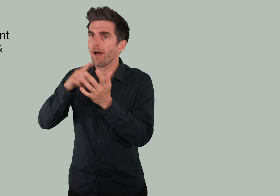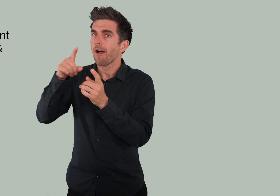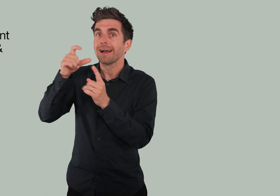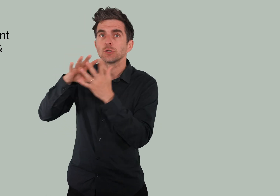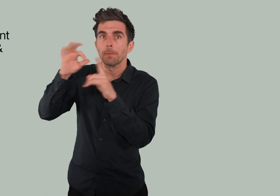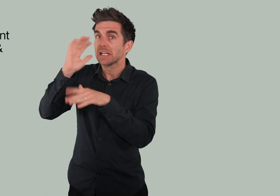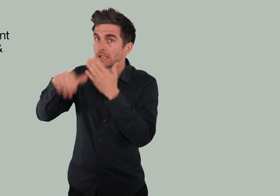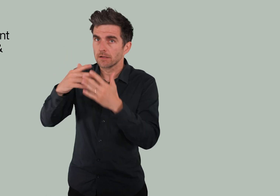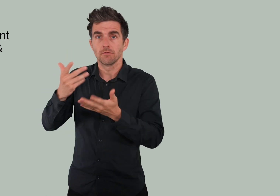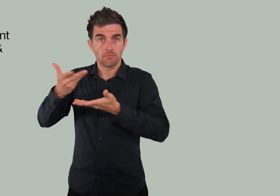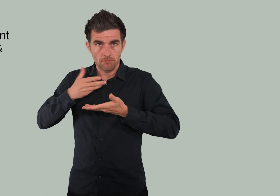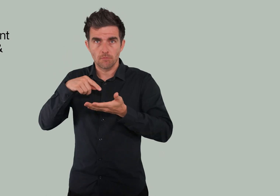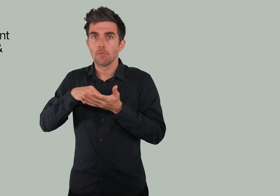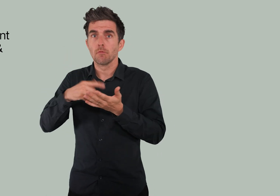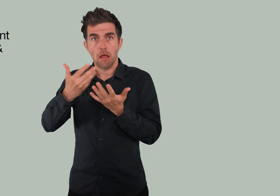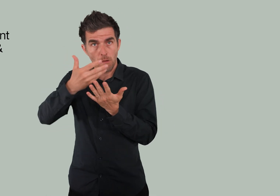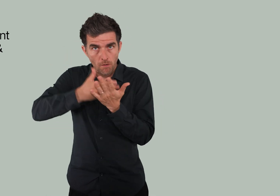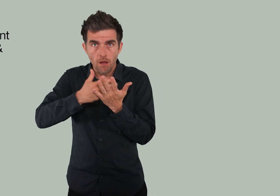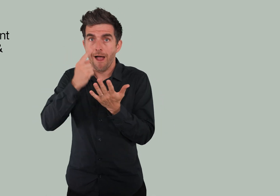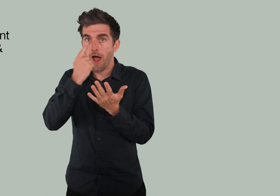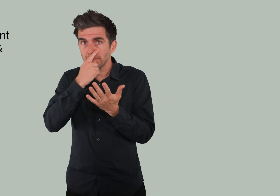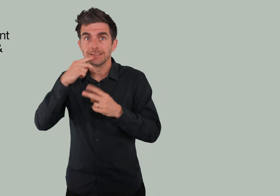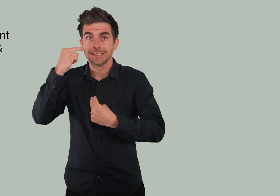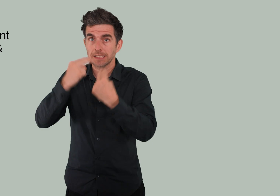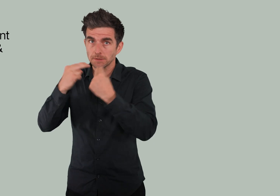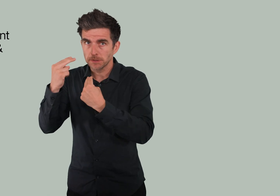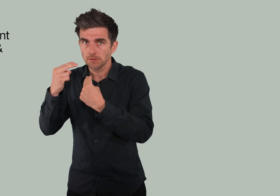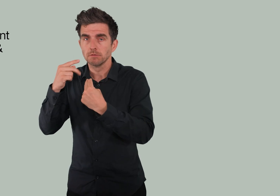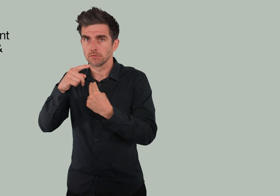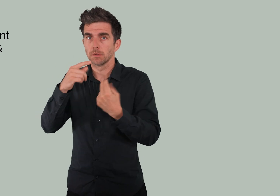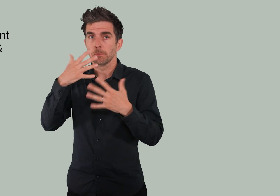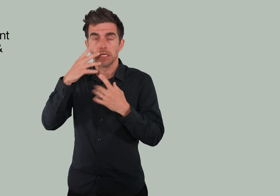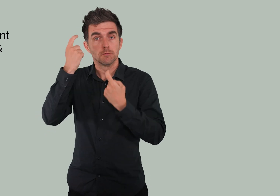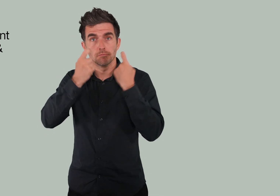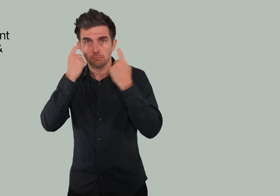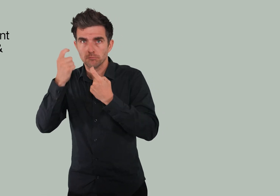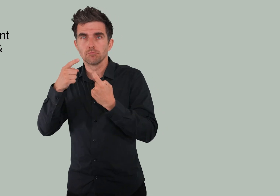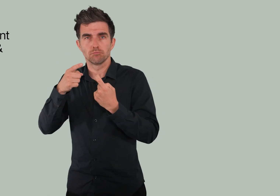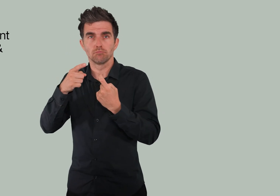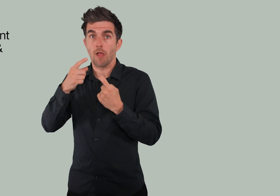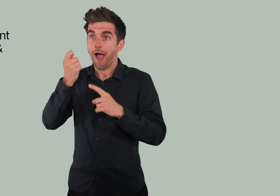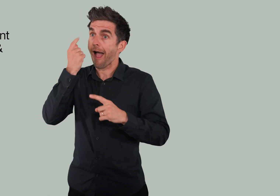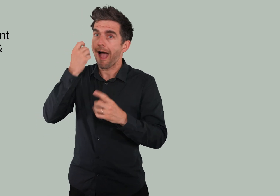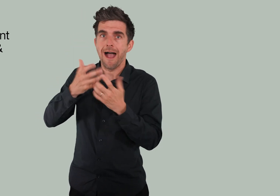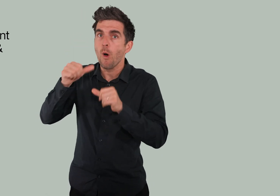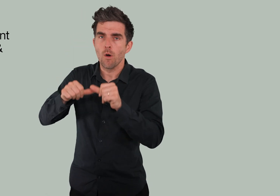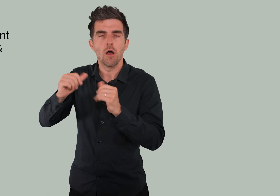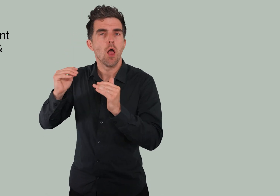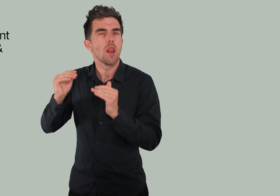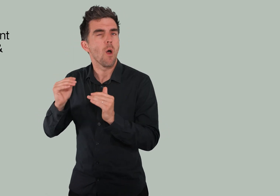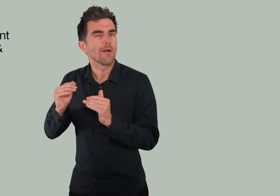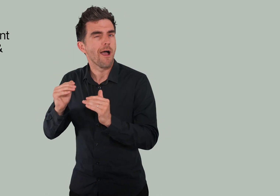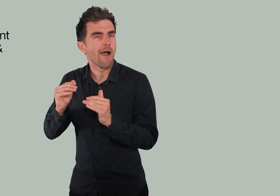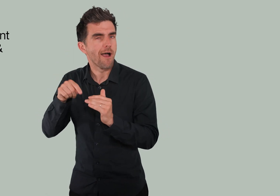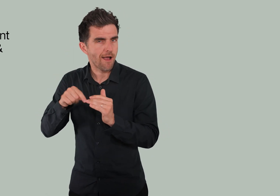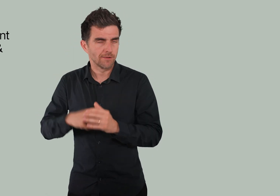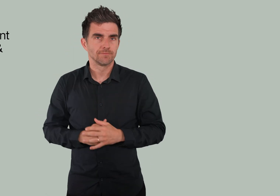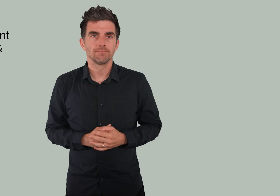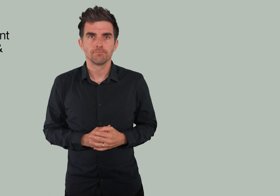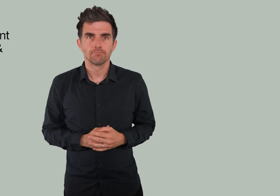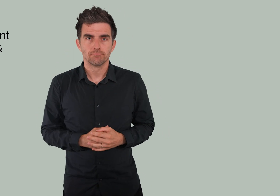and how the form, evidence and assessment had been considered is lower.